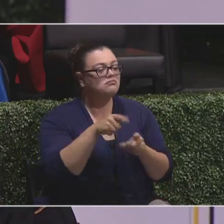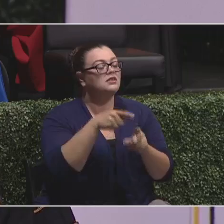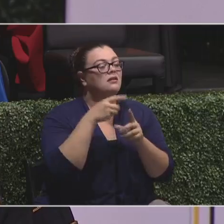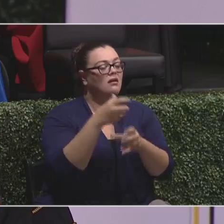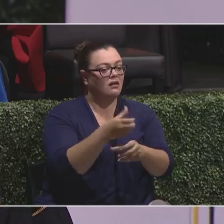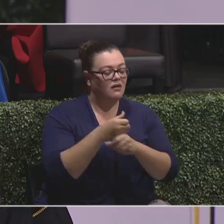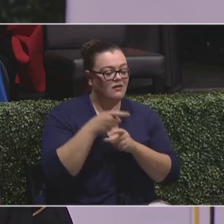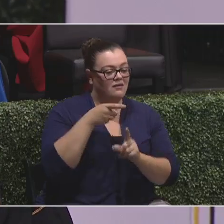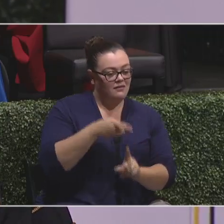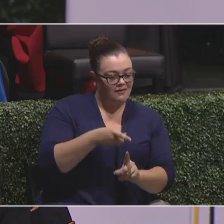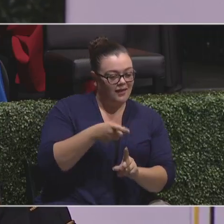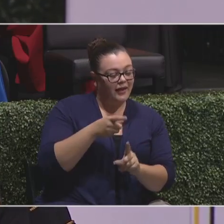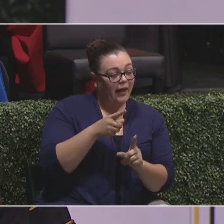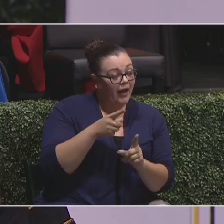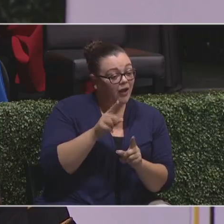HE RECEIVED RESEARCH FELLOWSHIPS